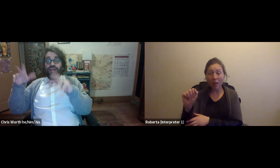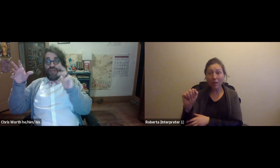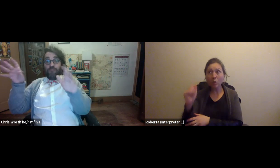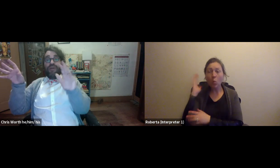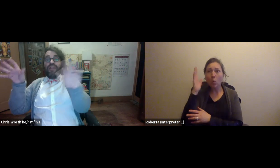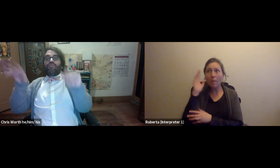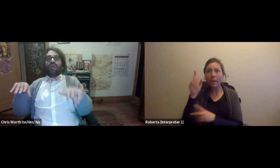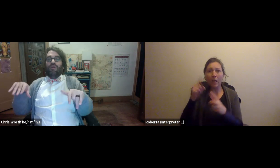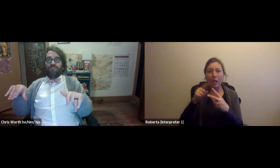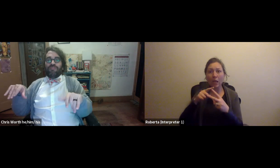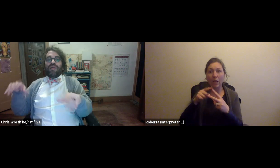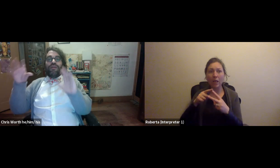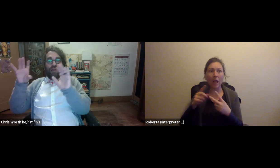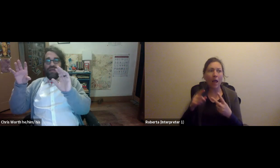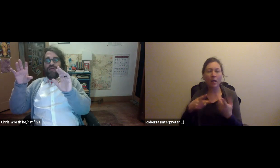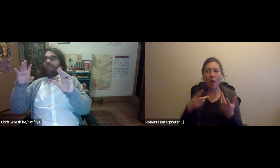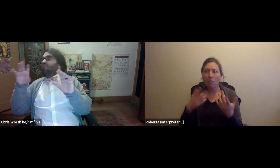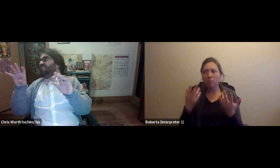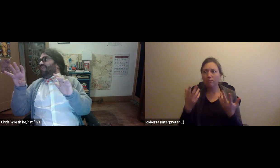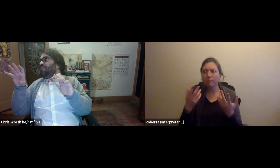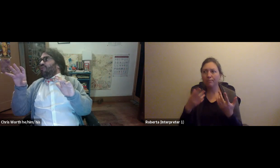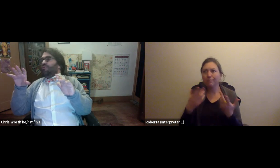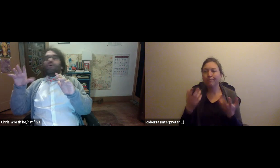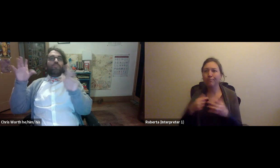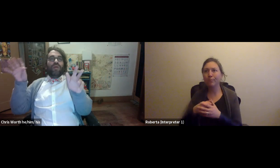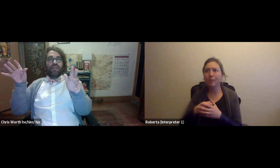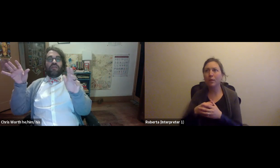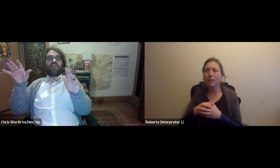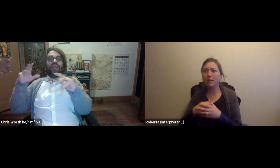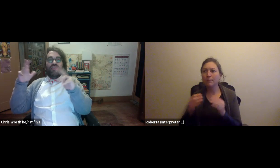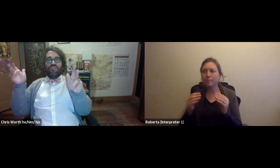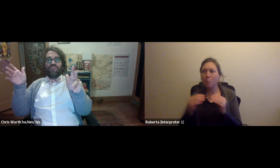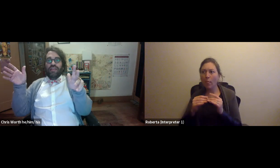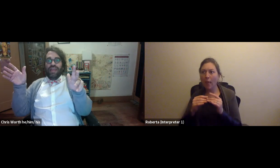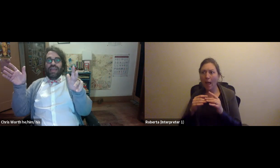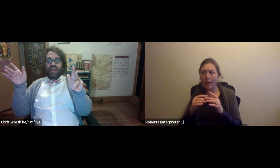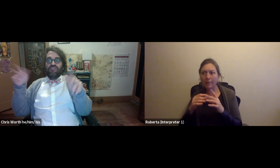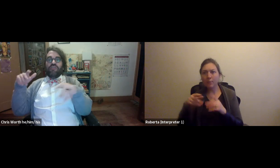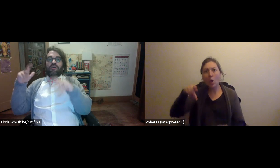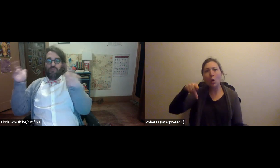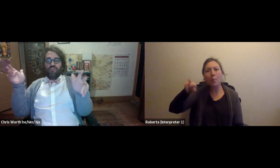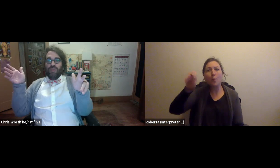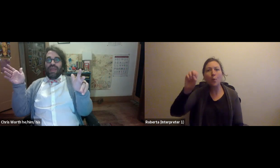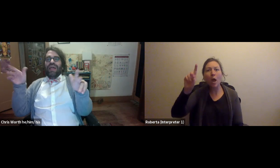like predatorial. I don't know if that is a word but in this day and age, we'll just make it up.